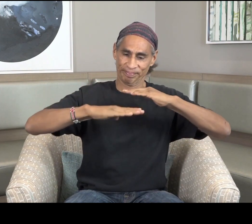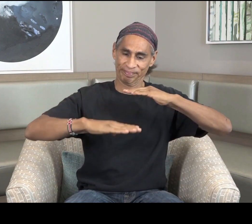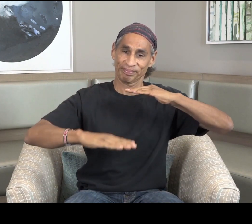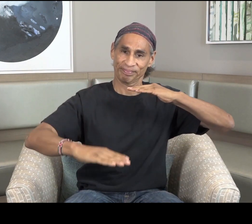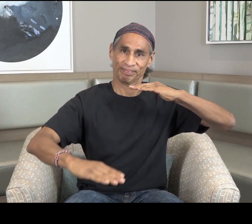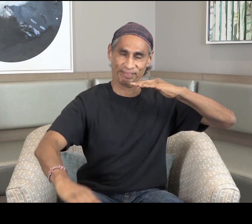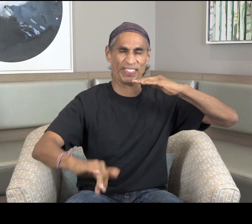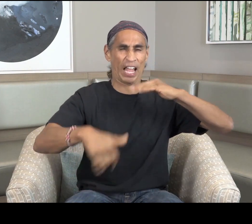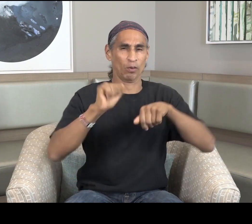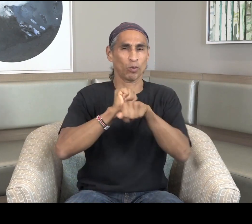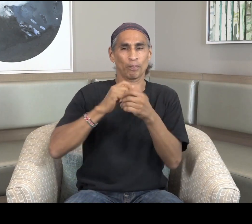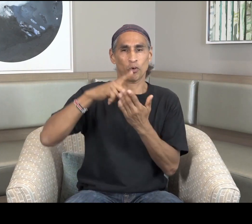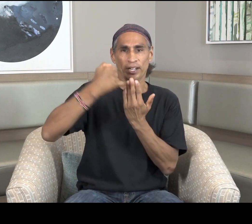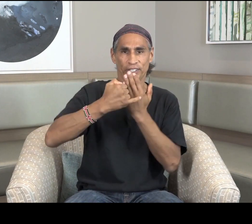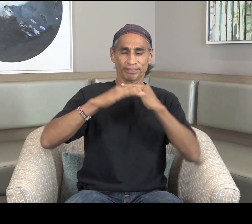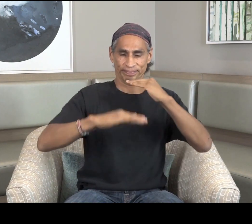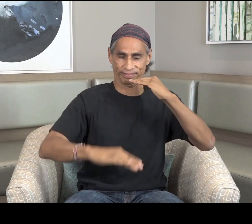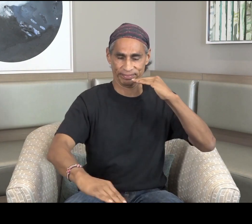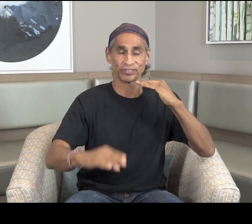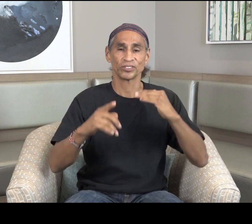that lead to the backyard,